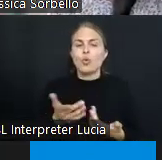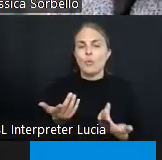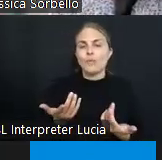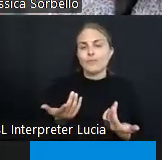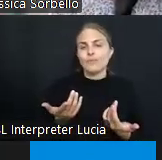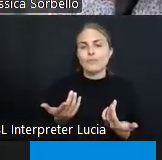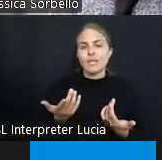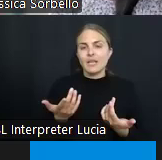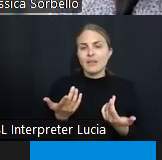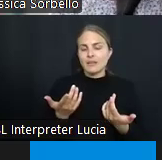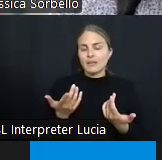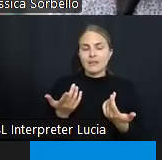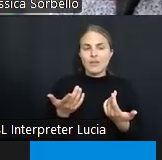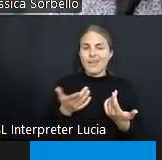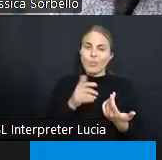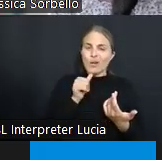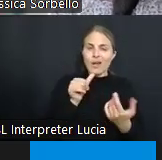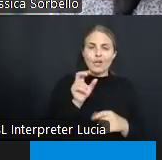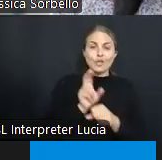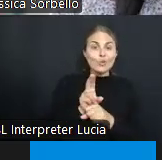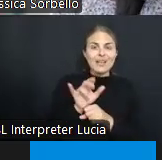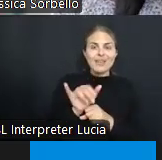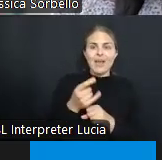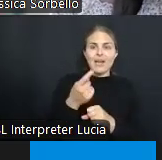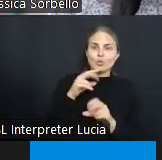So, similar to the idea of, you know, if anybody has